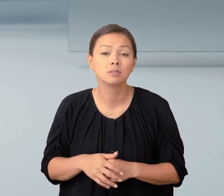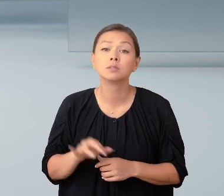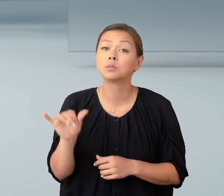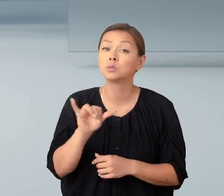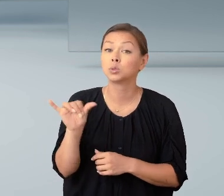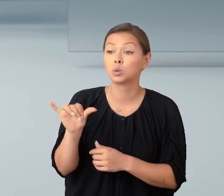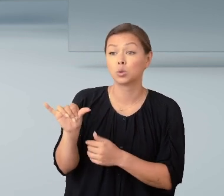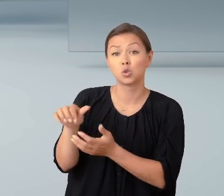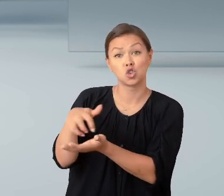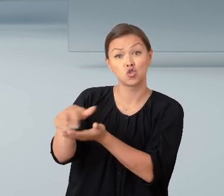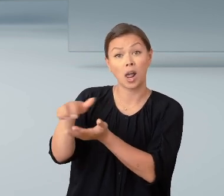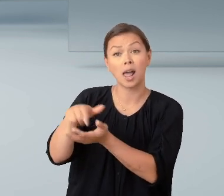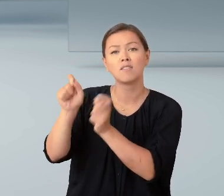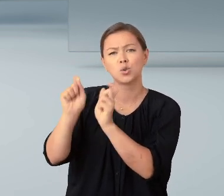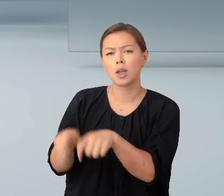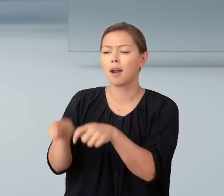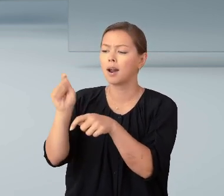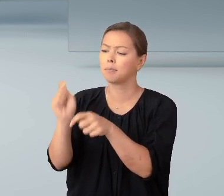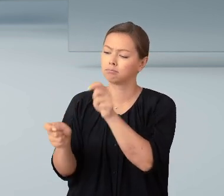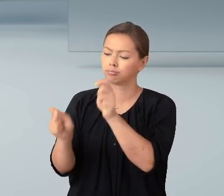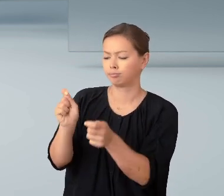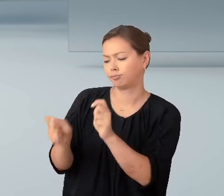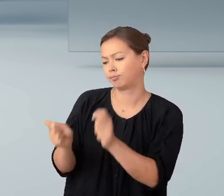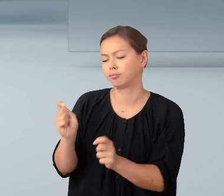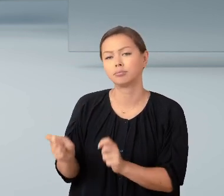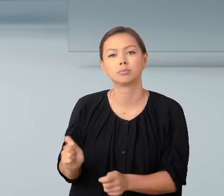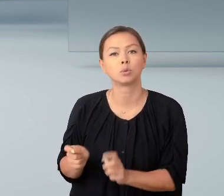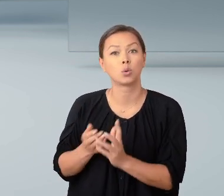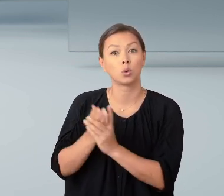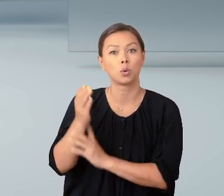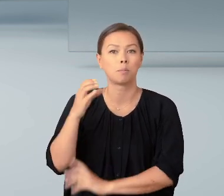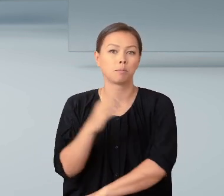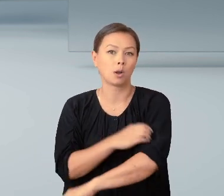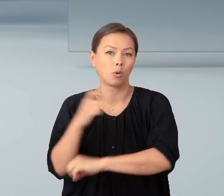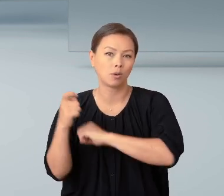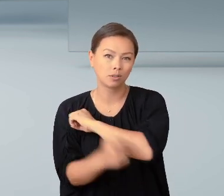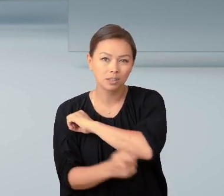refining the flow in Power Automate with Copilot by your side, streamlining